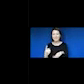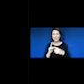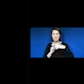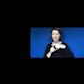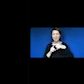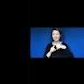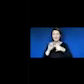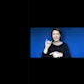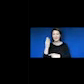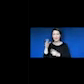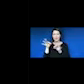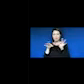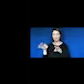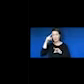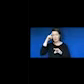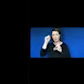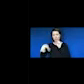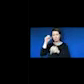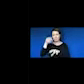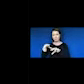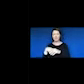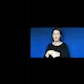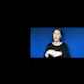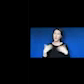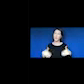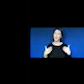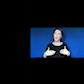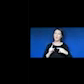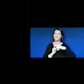It was a rewarding experience not only for the client but also for the employer, because